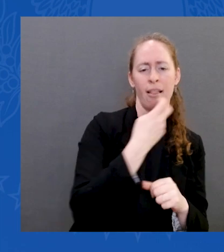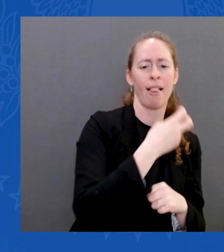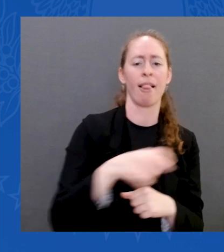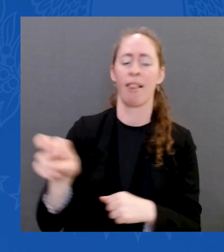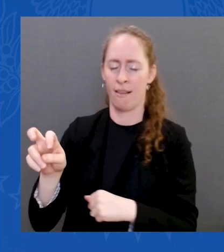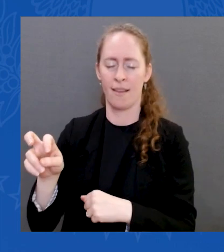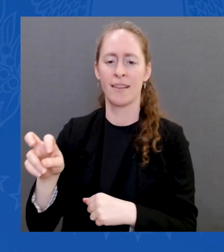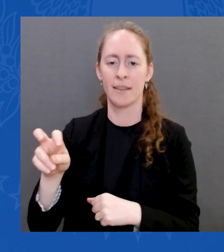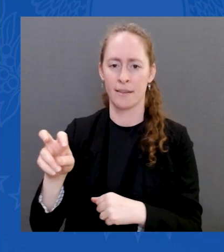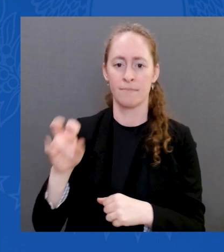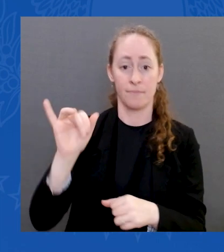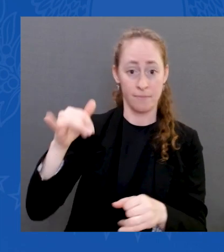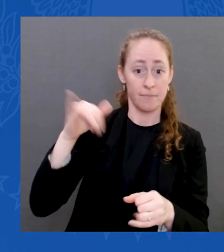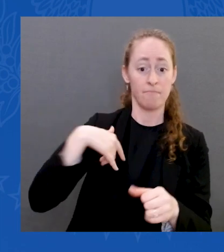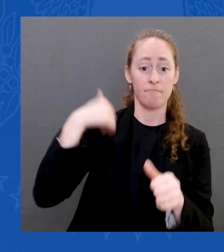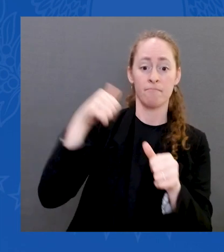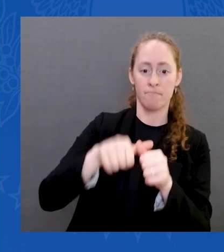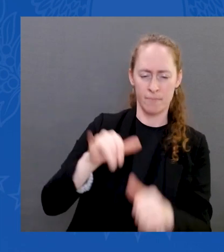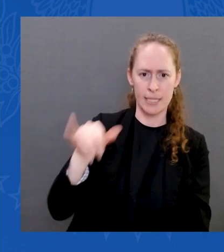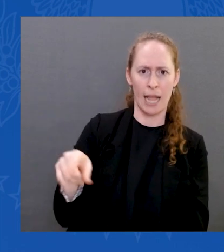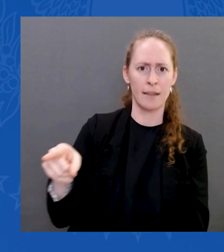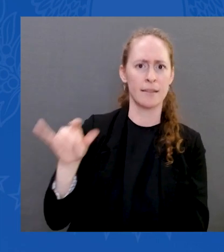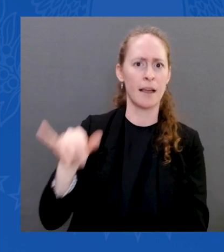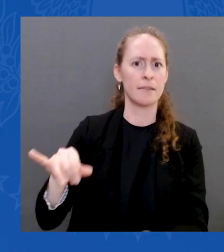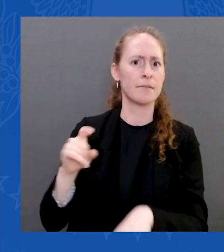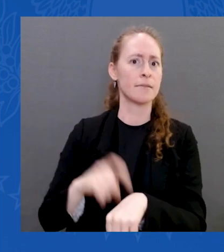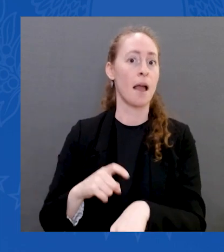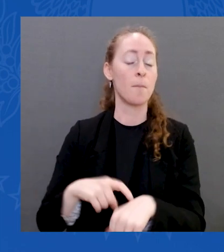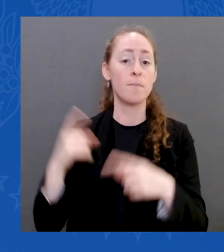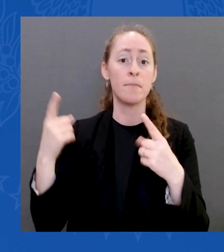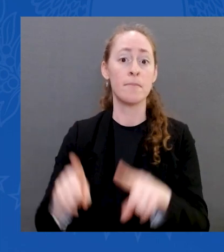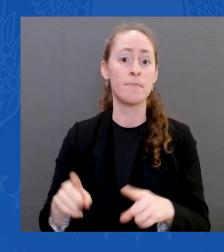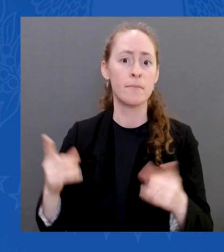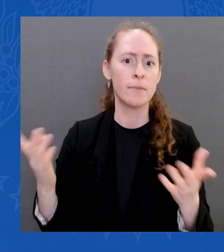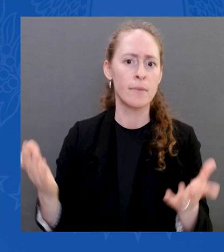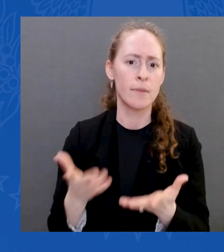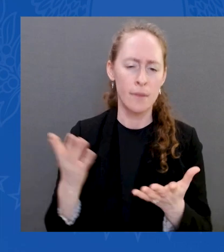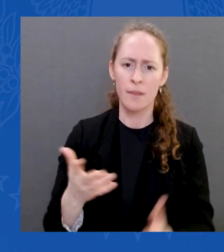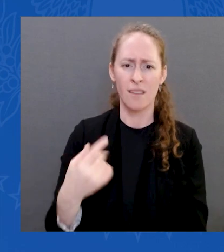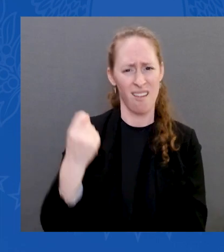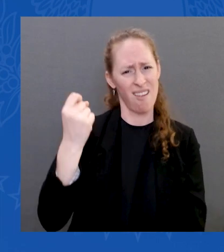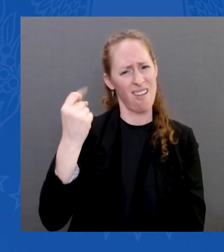But again, where teachers come in: I was -- I had no intention of running for public office. Everybody thought Biden knew he wanted to be